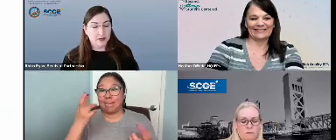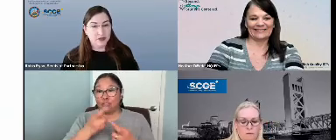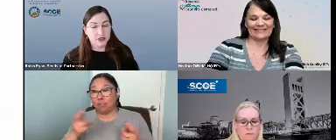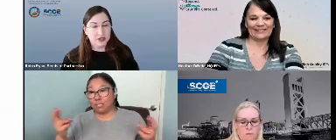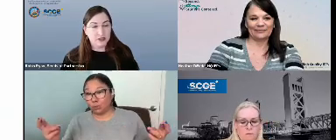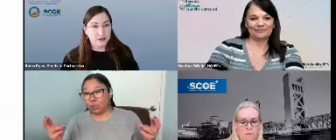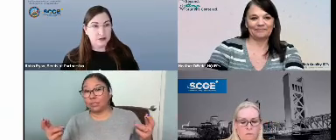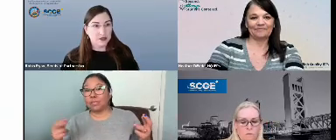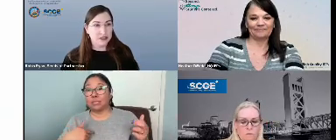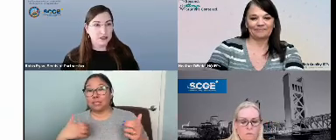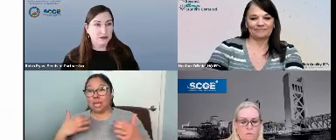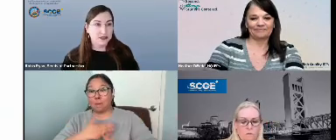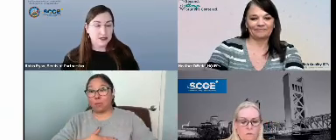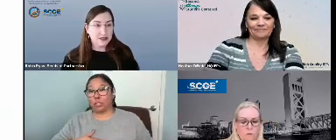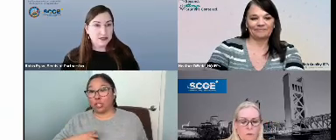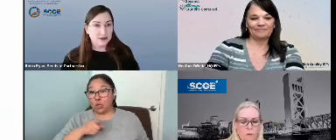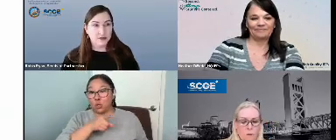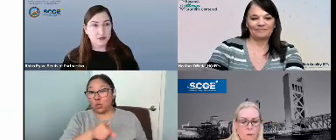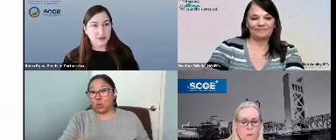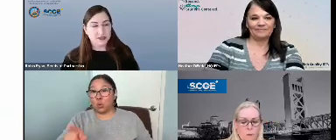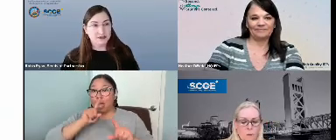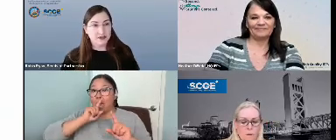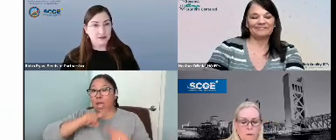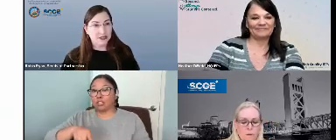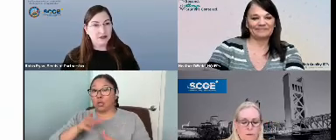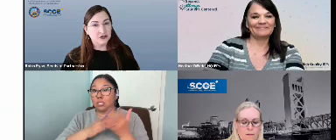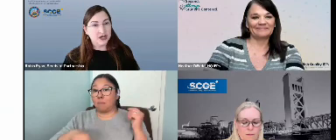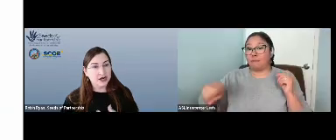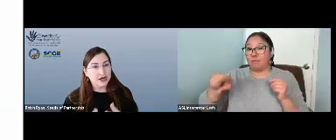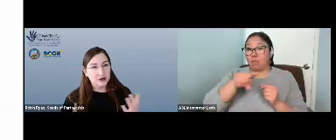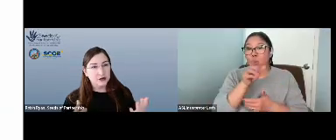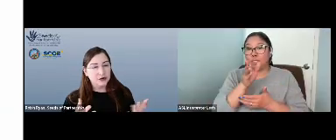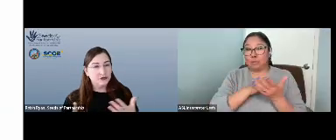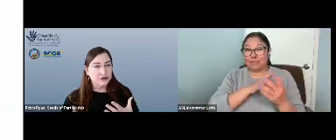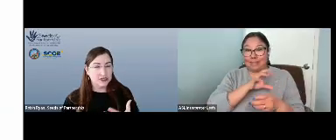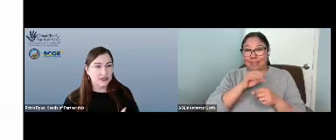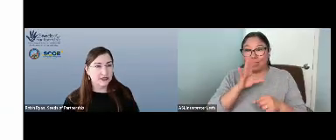um and I appreciate you answering some of those pieces coming in in the chat. And there are a few